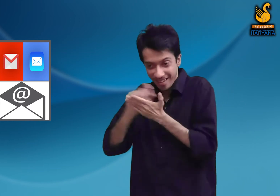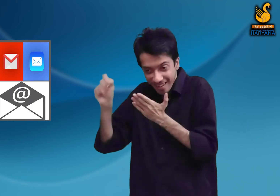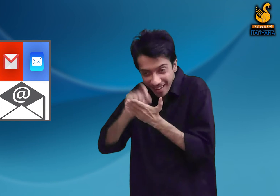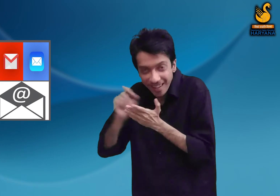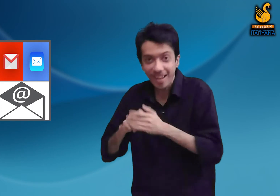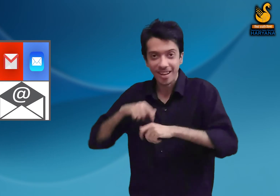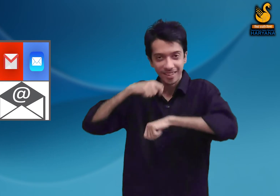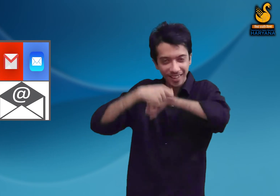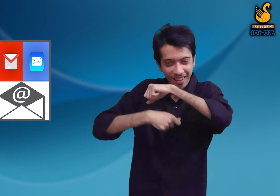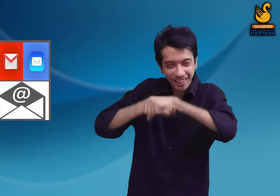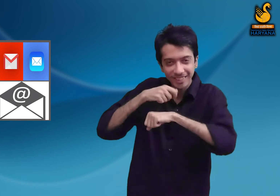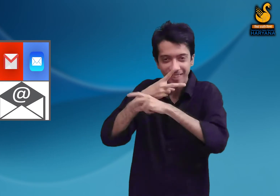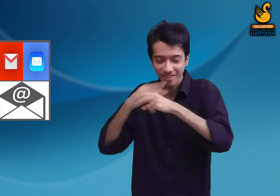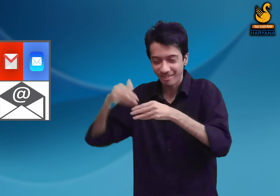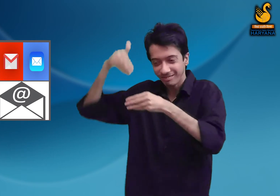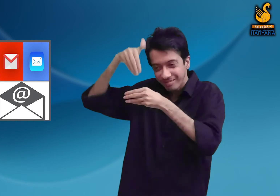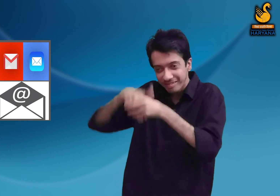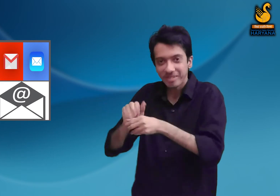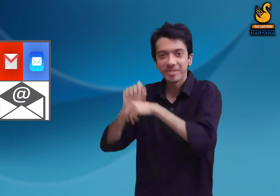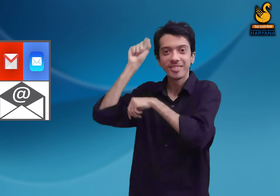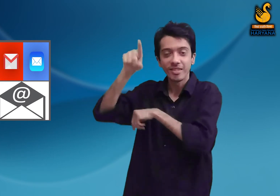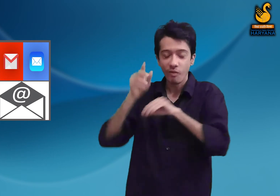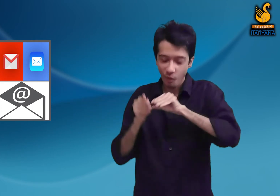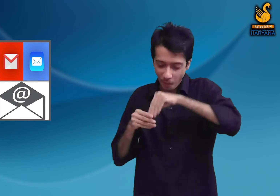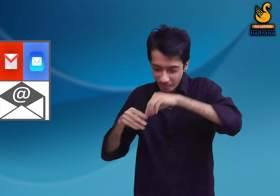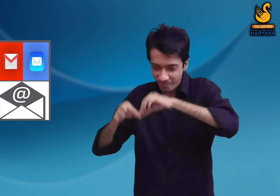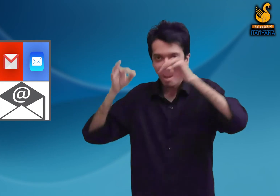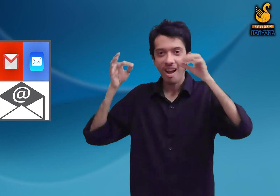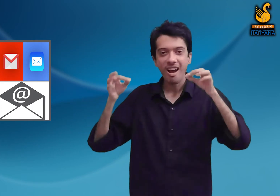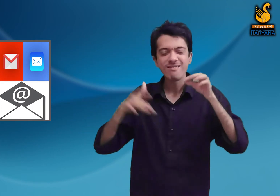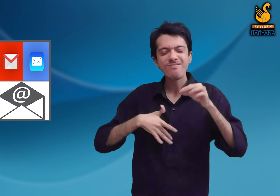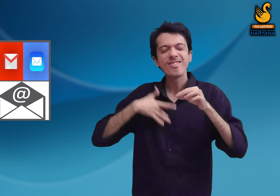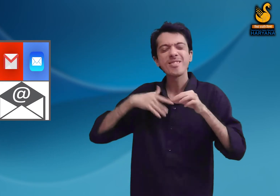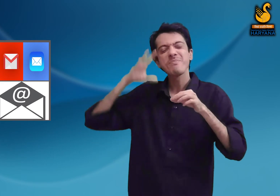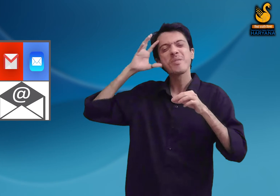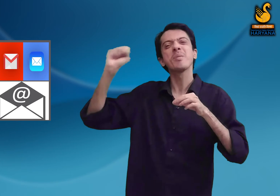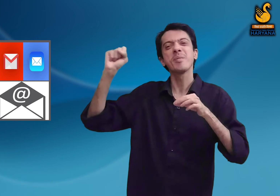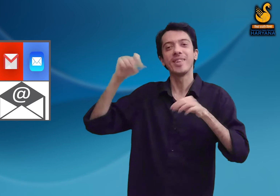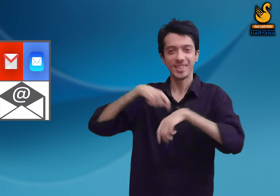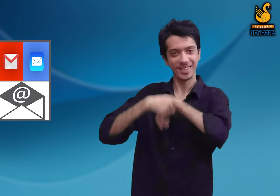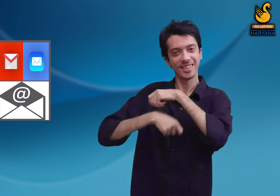There is a personal touch of handwritten letters After reading it people feel connected.